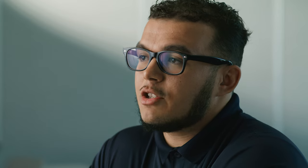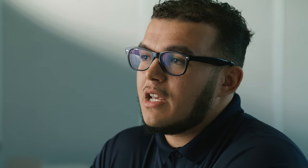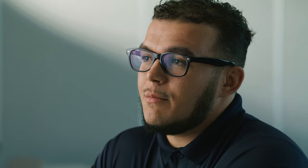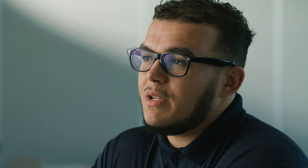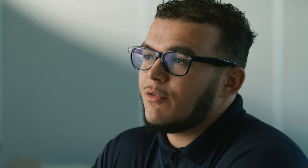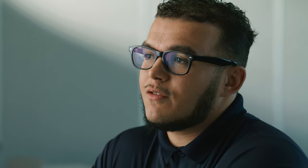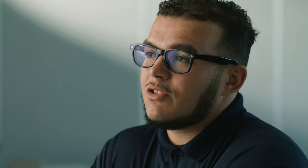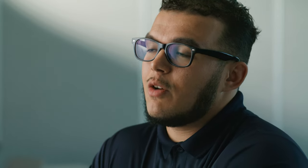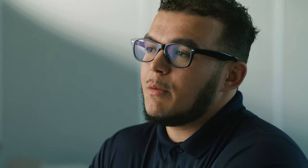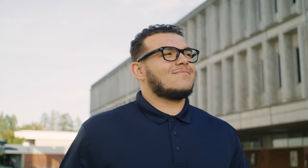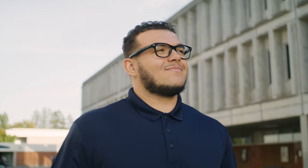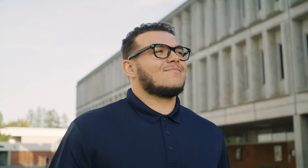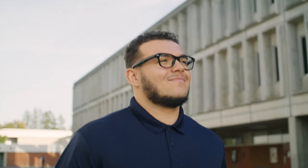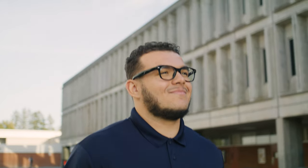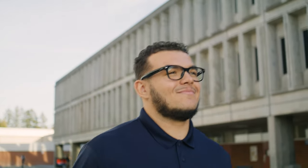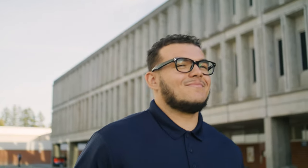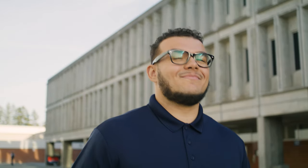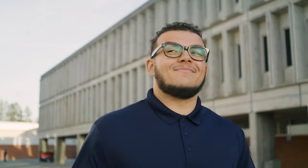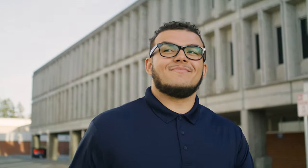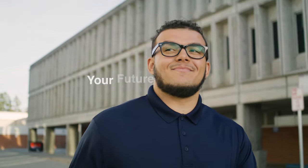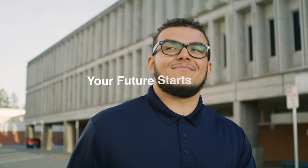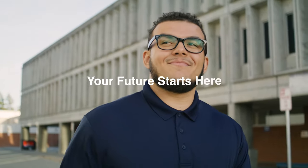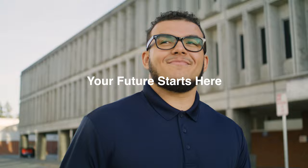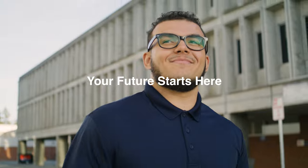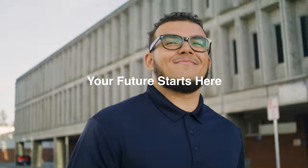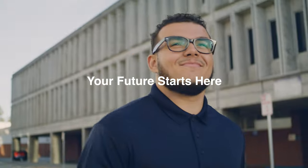and be involved in so many people's lives. If I can do it, so can you.